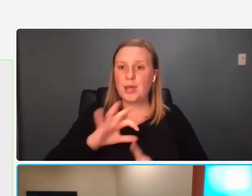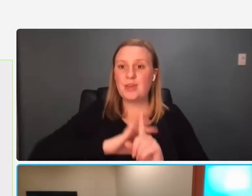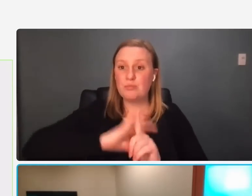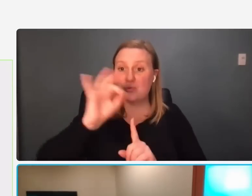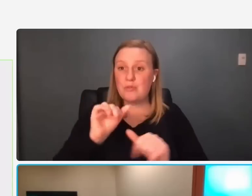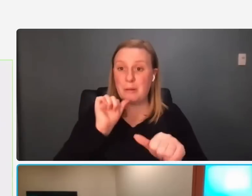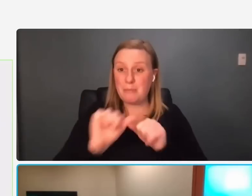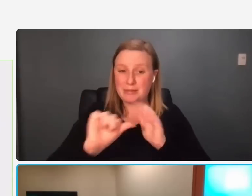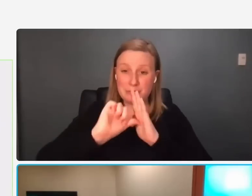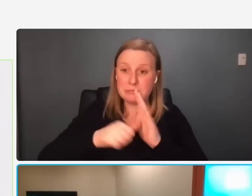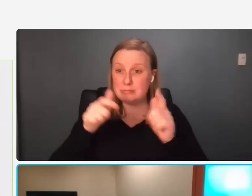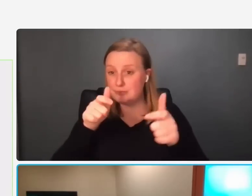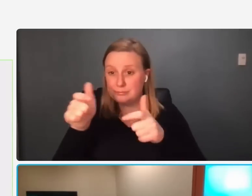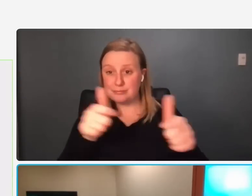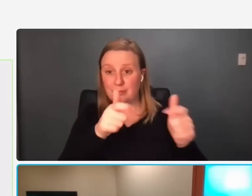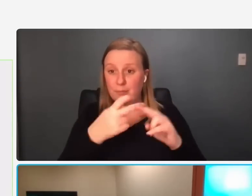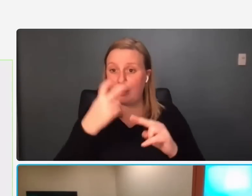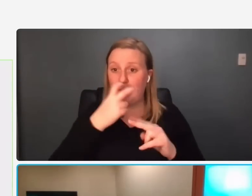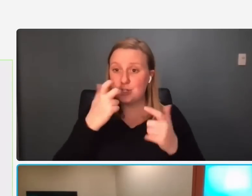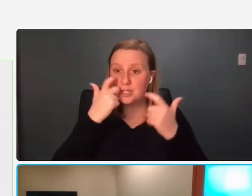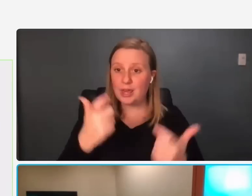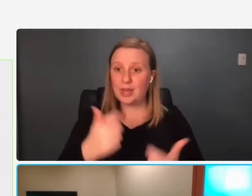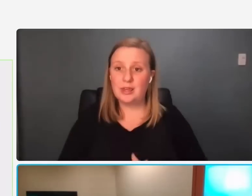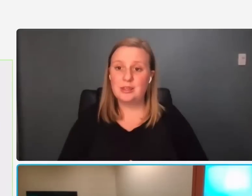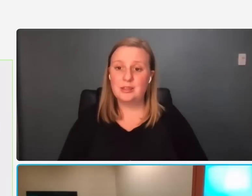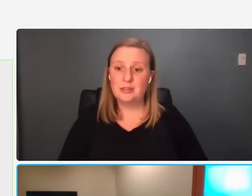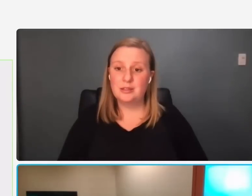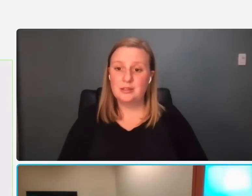A new regulatory model is needed to support and enable many of the reforms that you've heard about